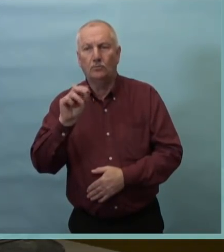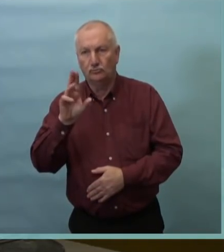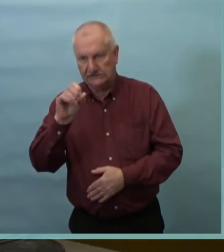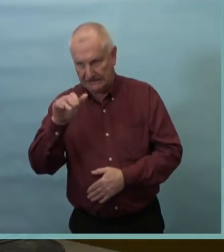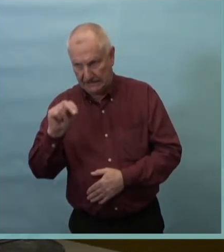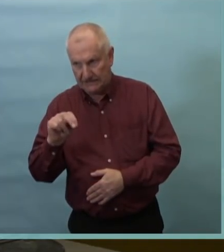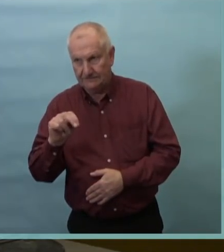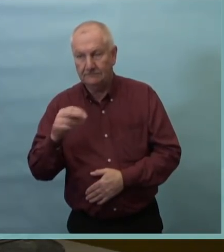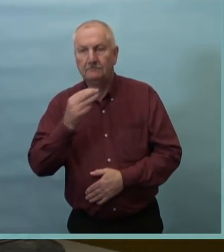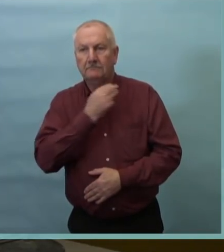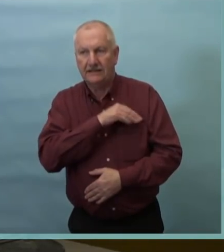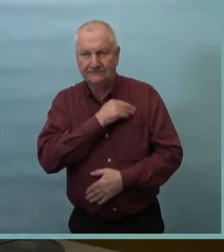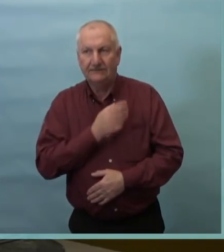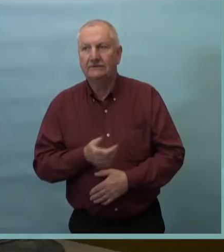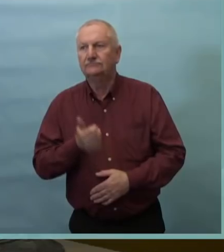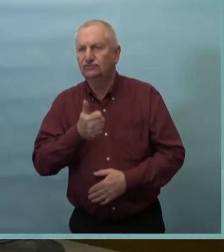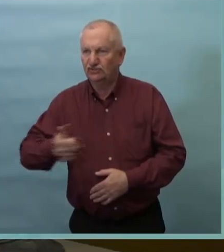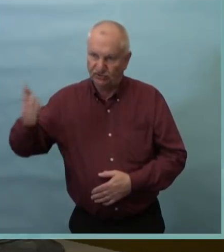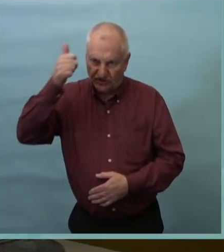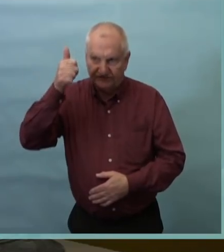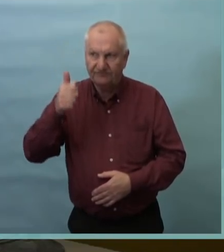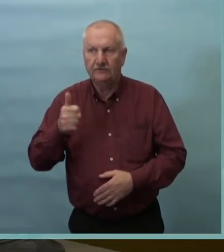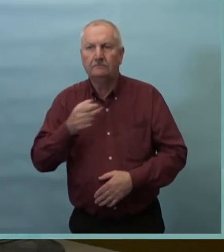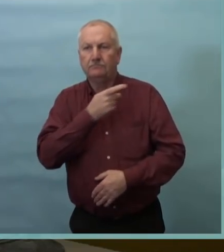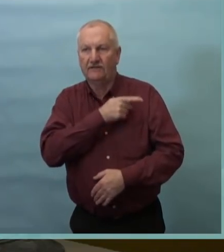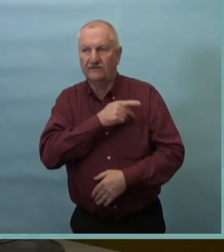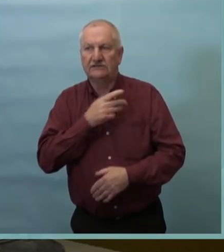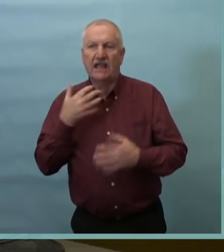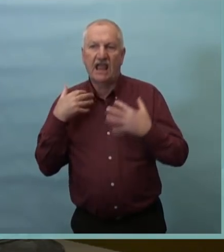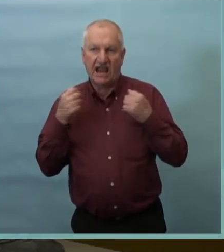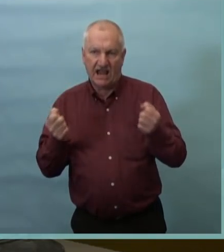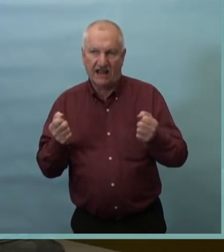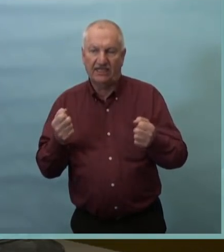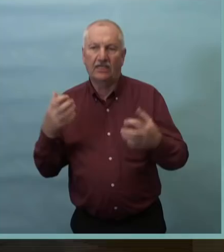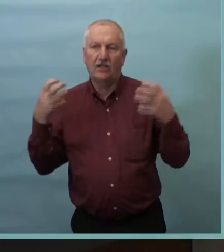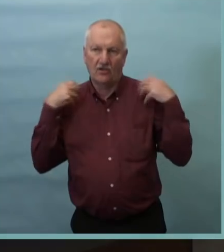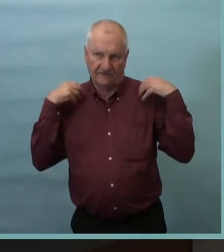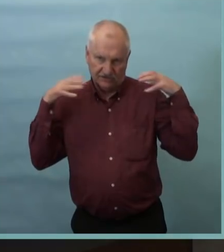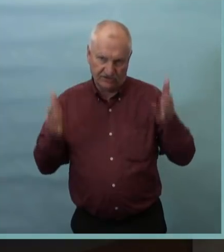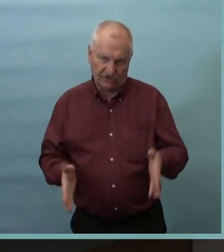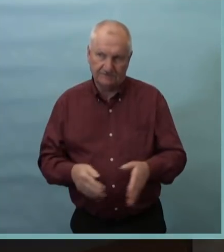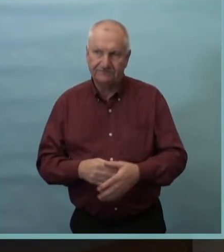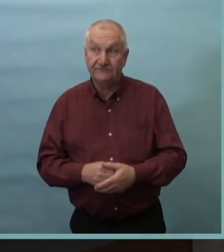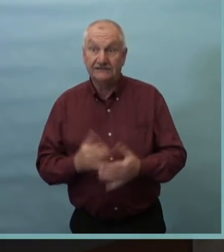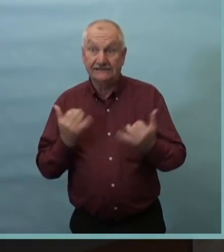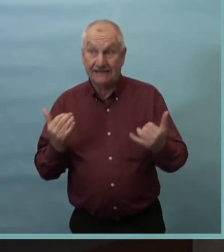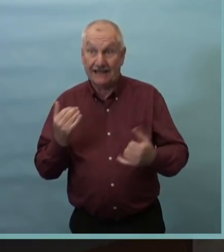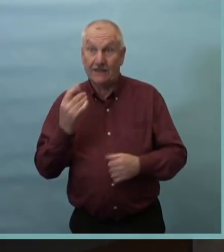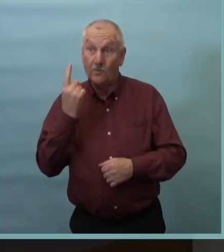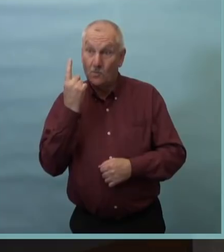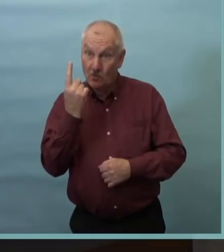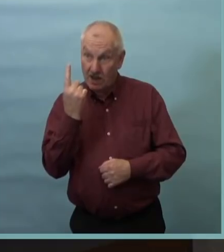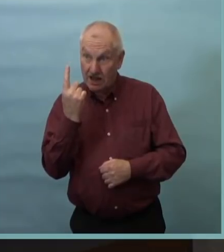today we're announcing one new case of kovat 19 the total number of cases now